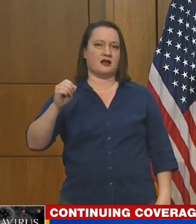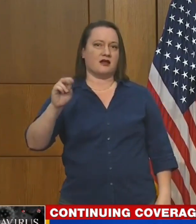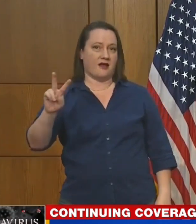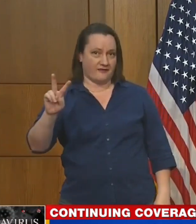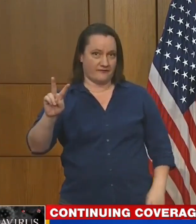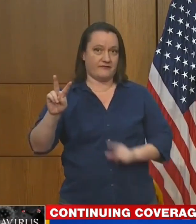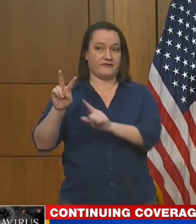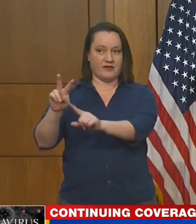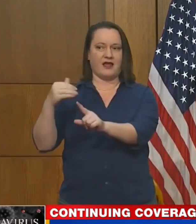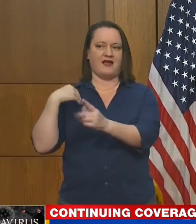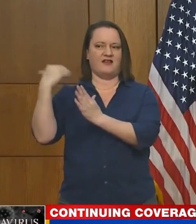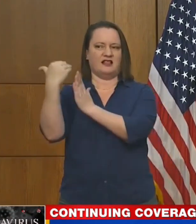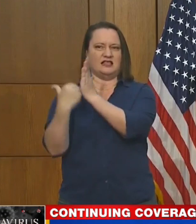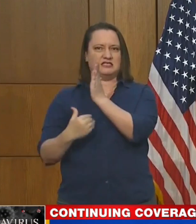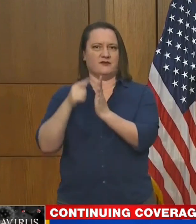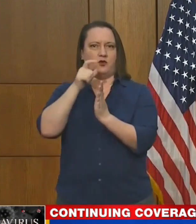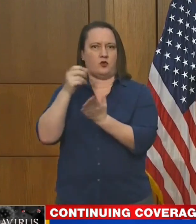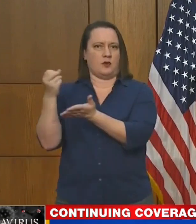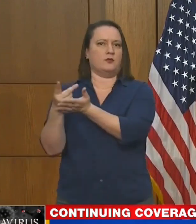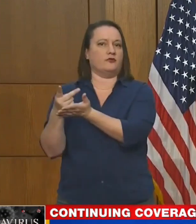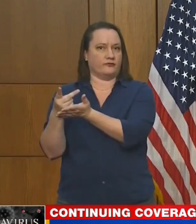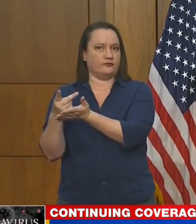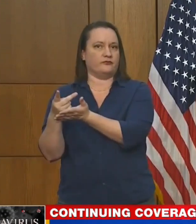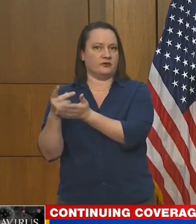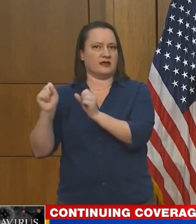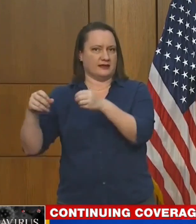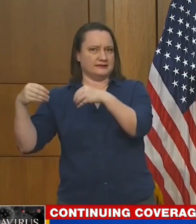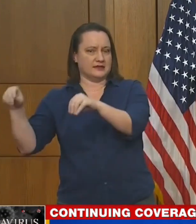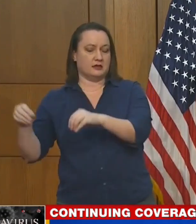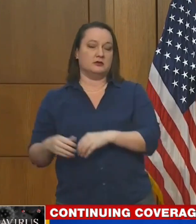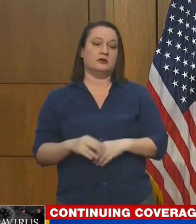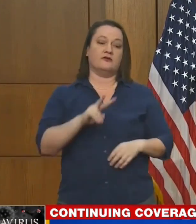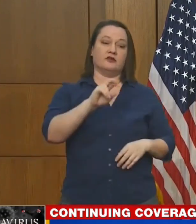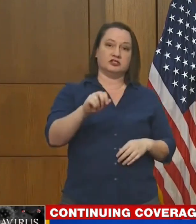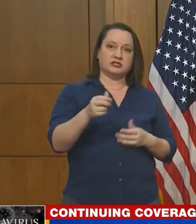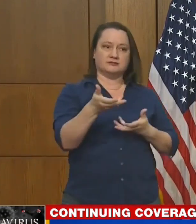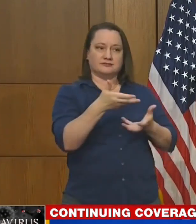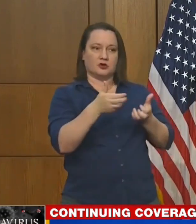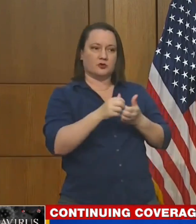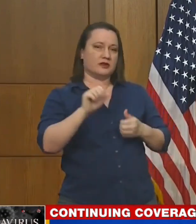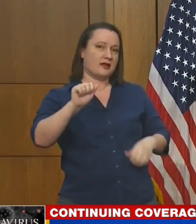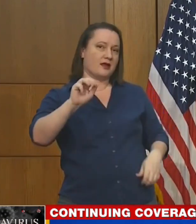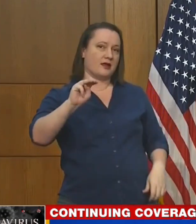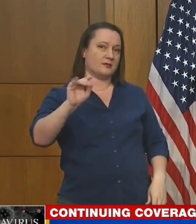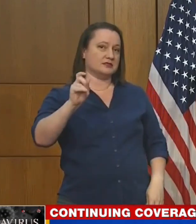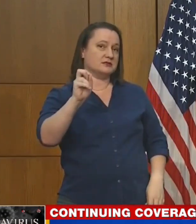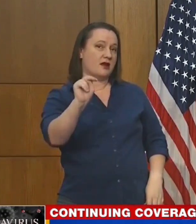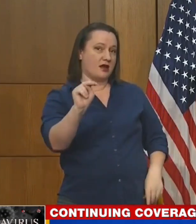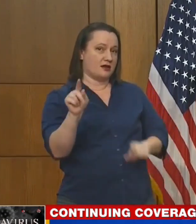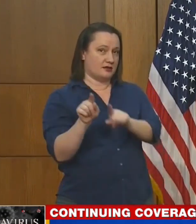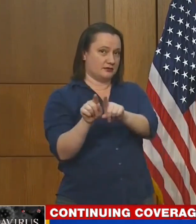REPEAT THAT. D. G. S. DOT VIRGINIA DOT GOV. VIRGINIA HAS ALSO WORKED WITH AMAZON TO MAKE